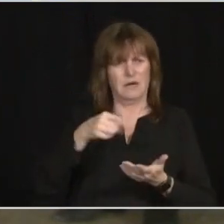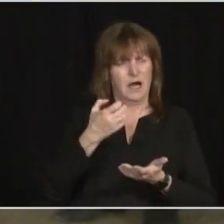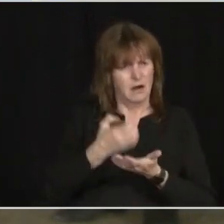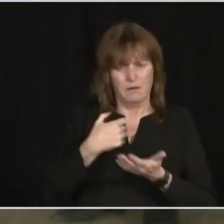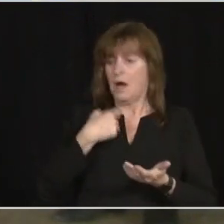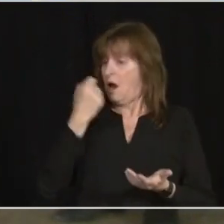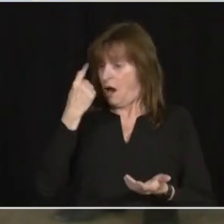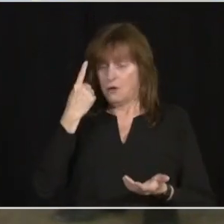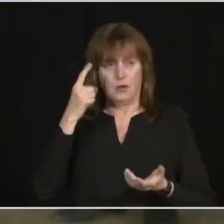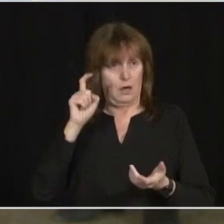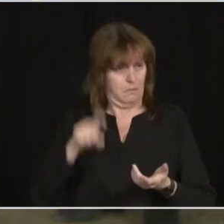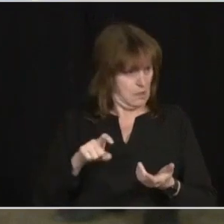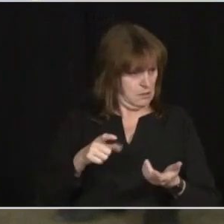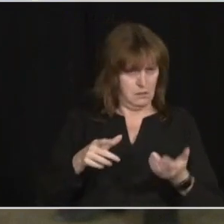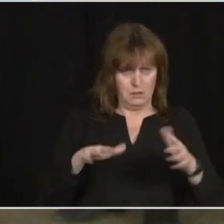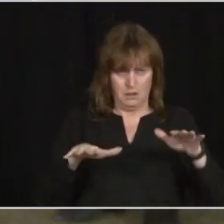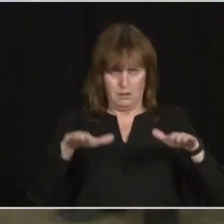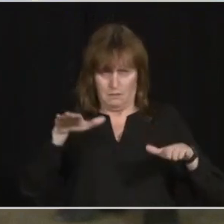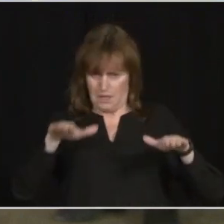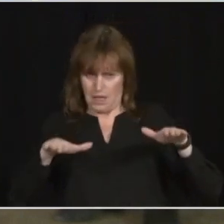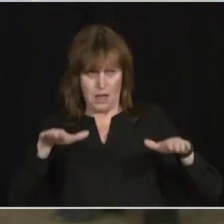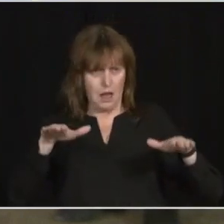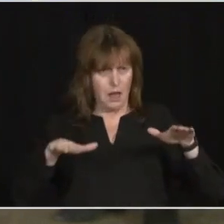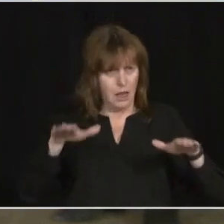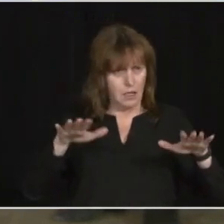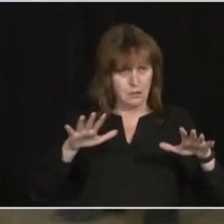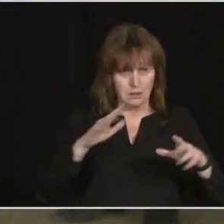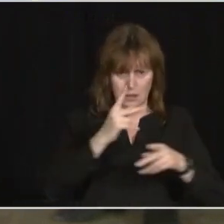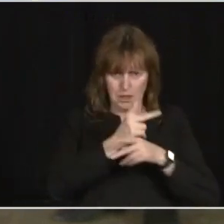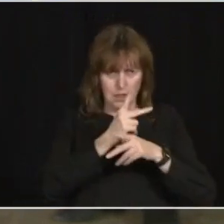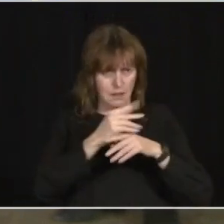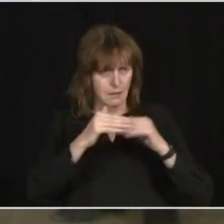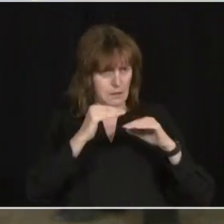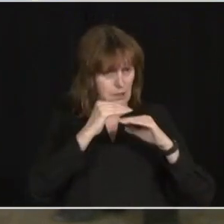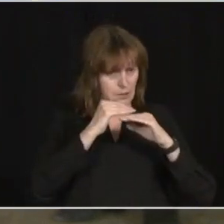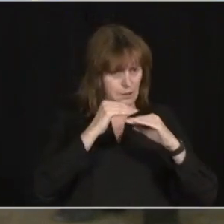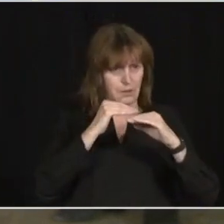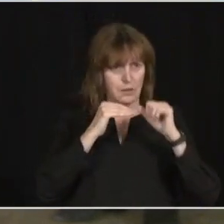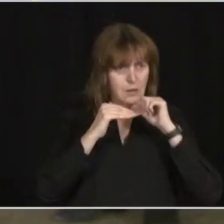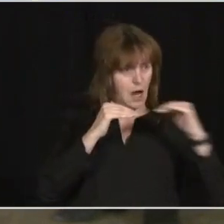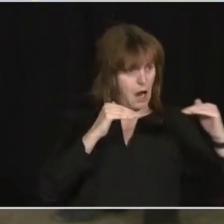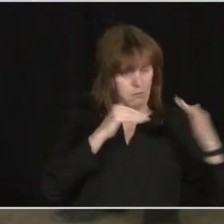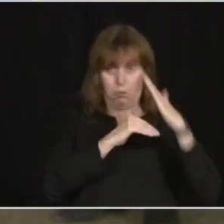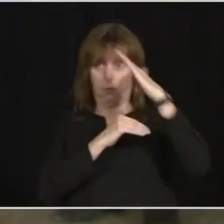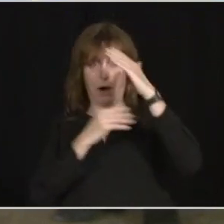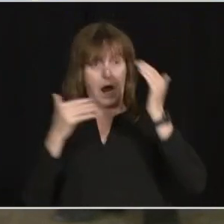strike a balance between firing up the engine, keeping that second wave at bay, and you want to